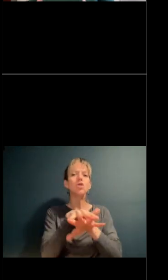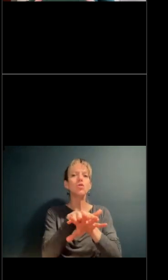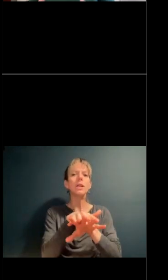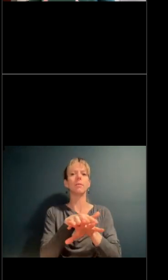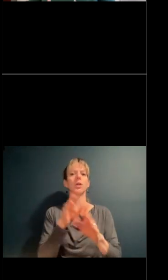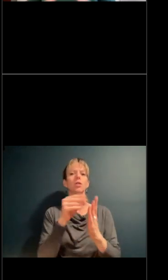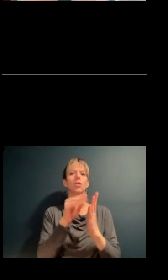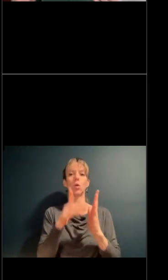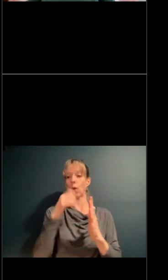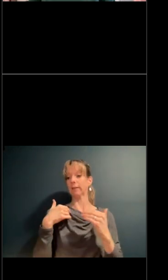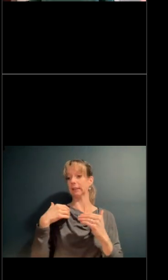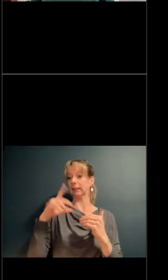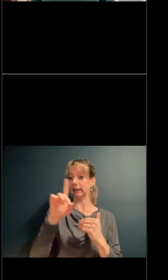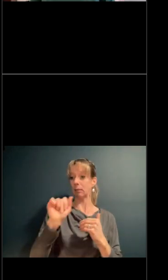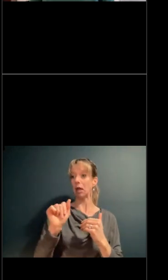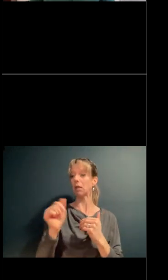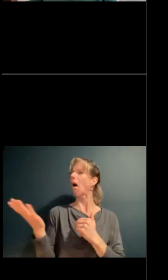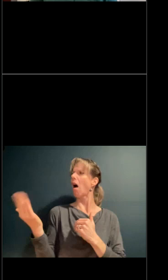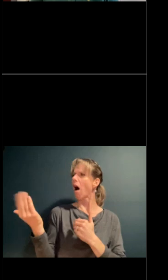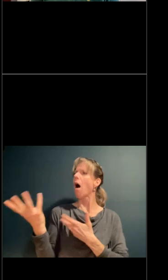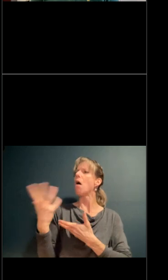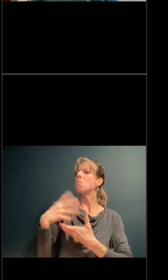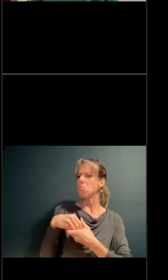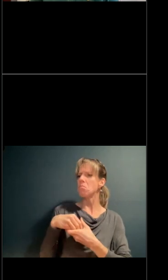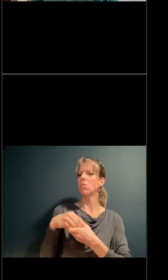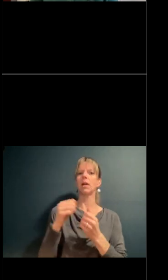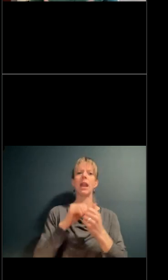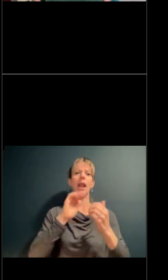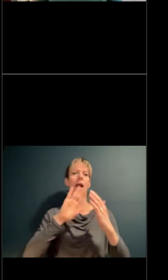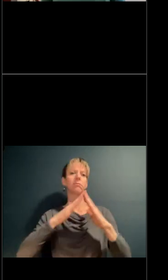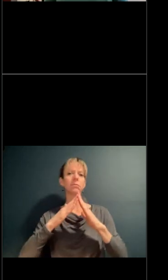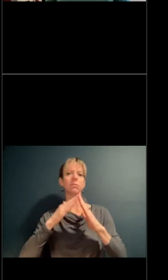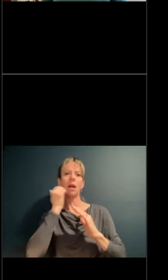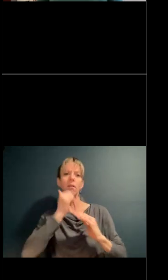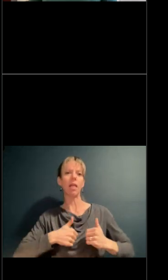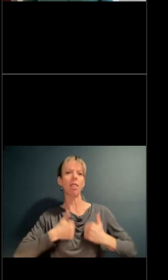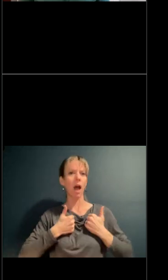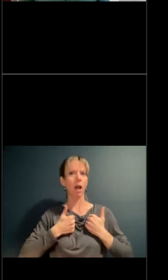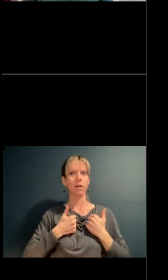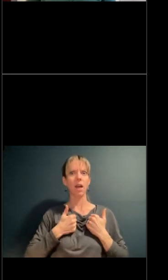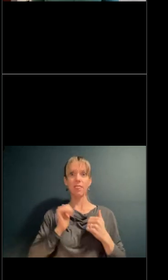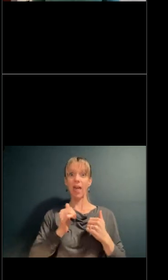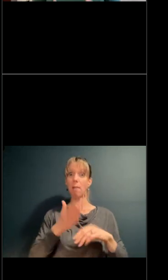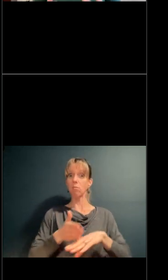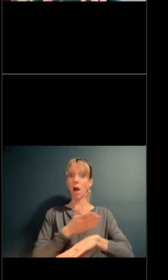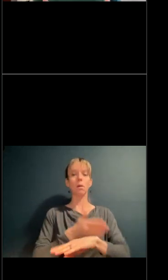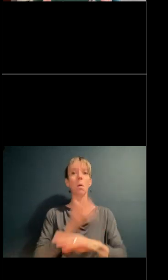more part of everyday school and community life. And it was incredible progress, but what we saw